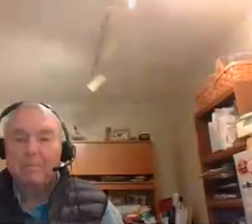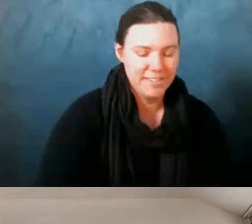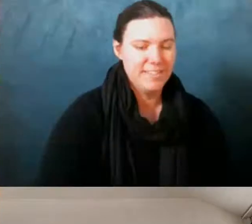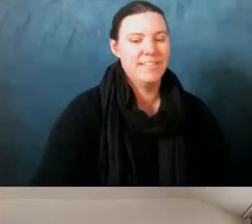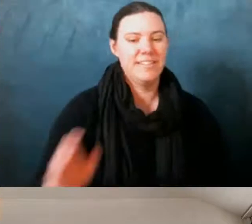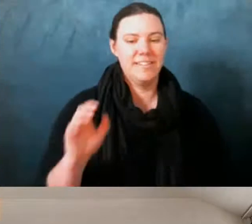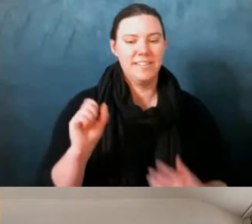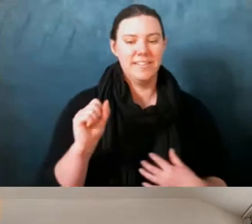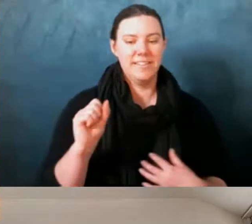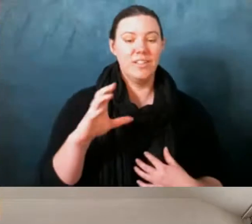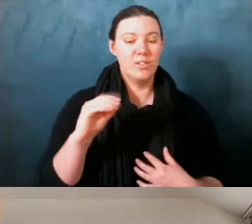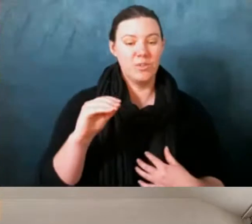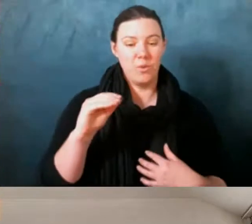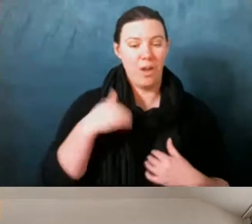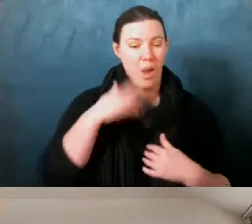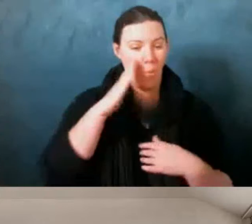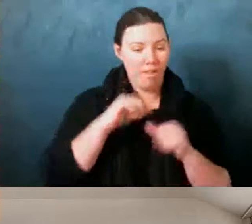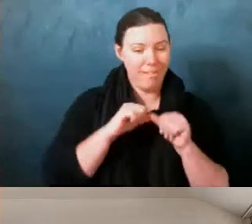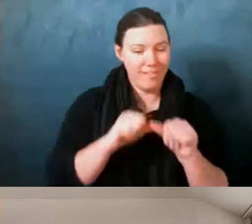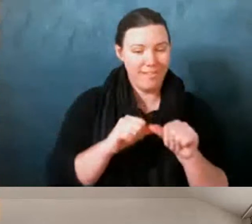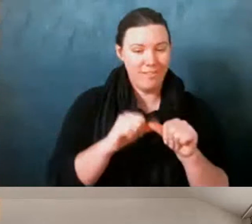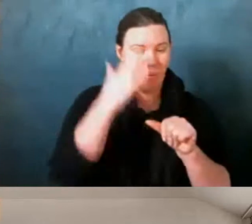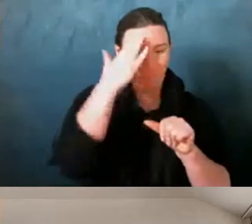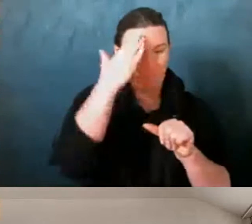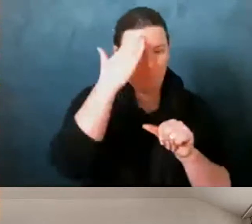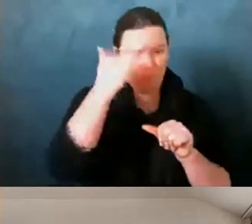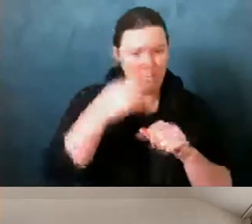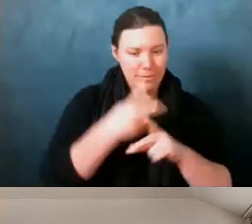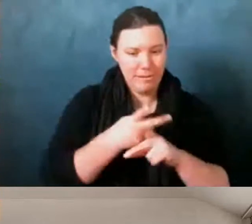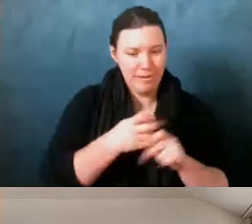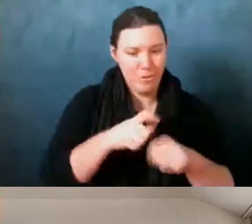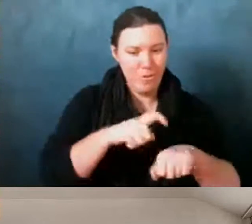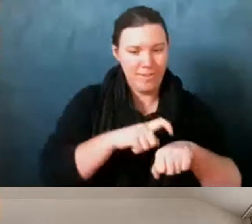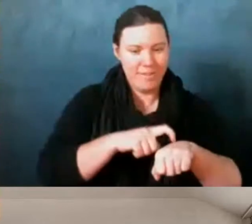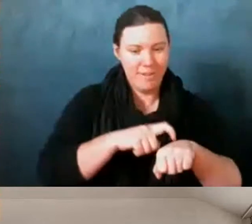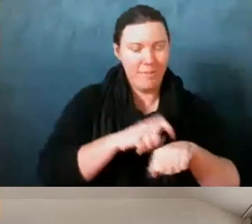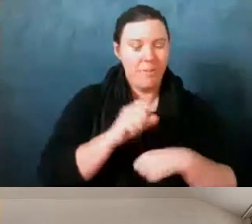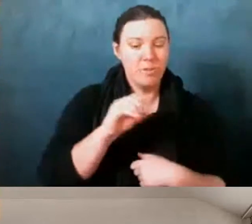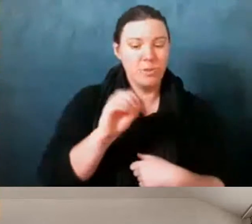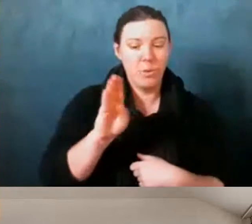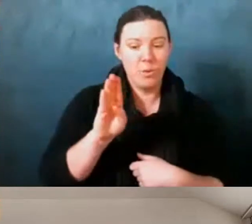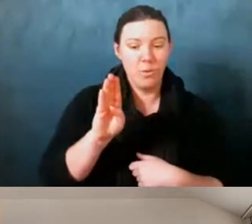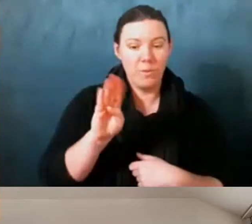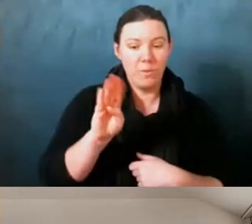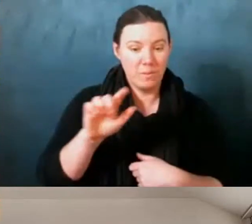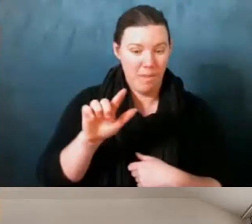And so health equity exists when all people can obtain their full health potential.